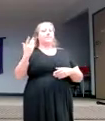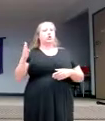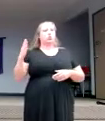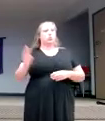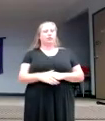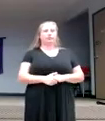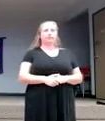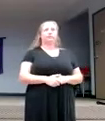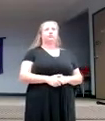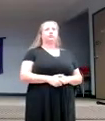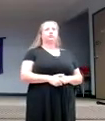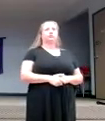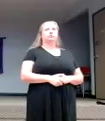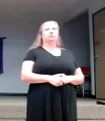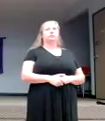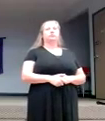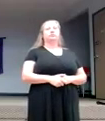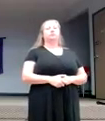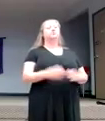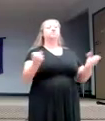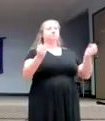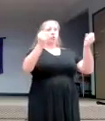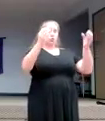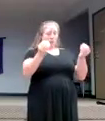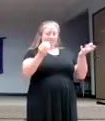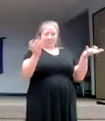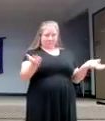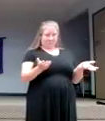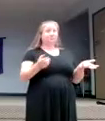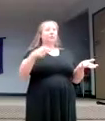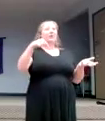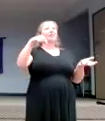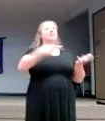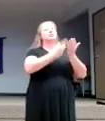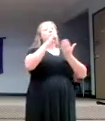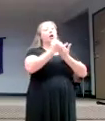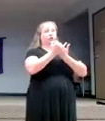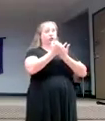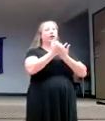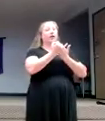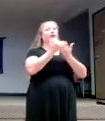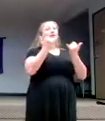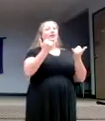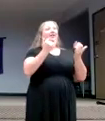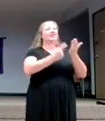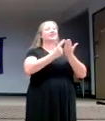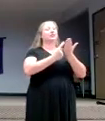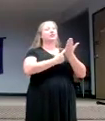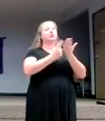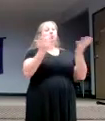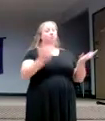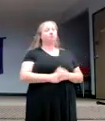Next slide. So the purpose of our project update today is so that we can go ahead and provide